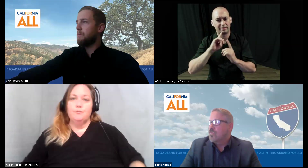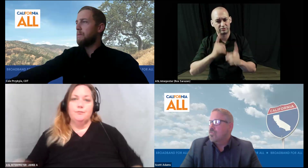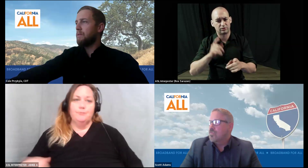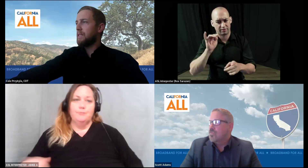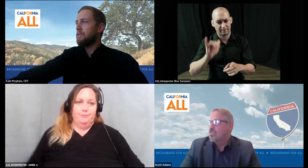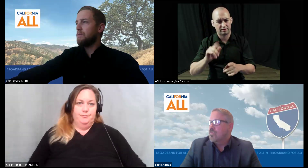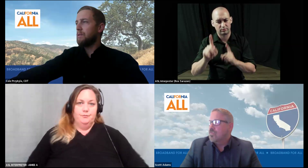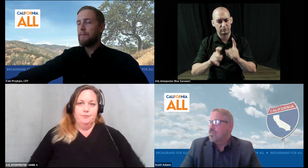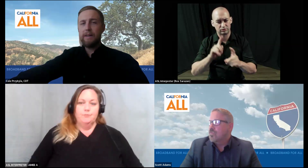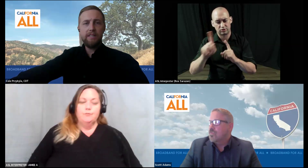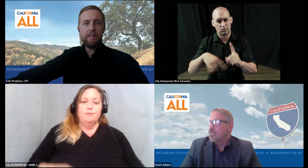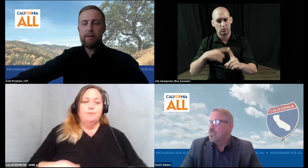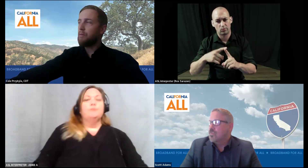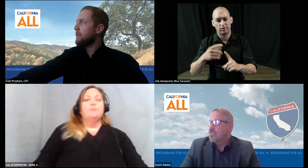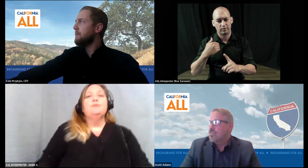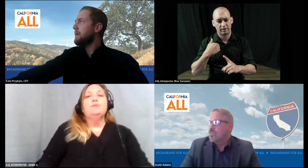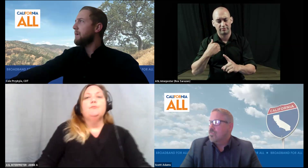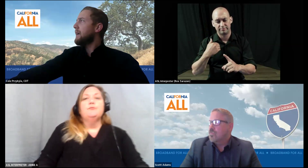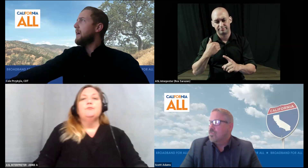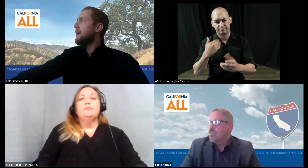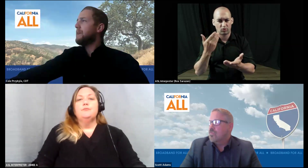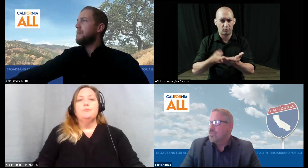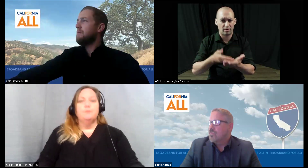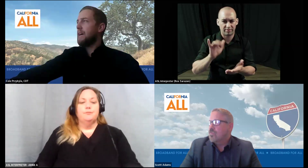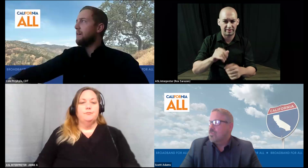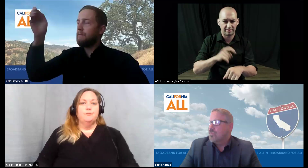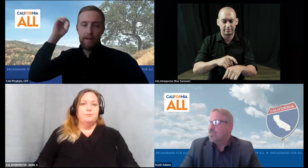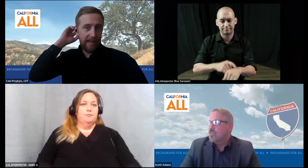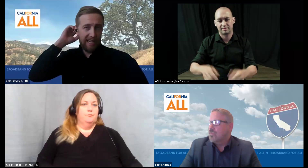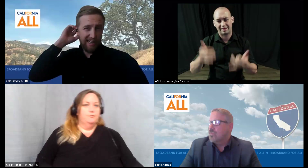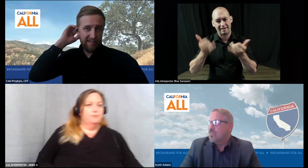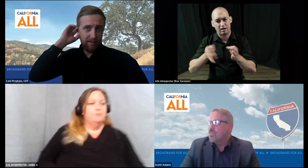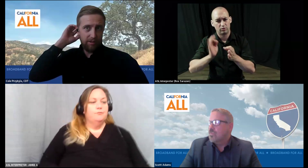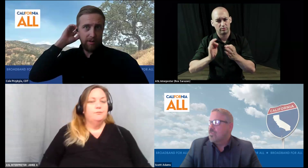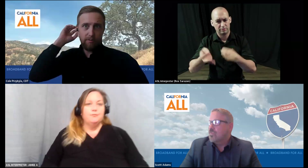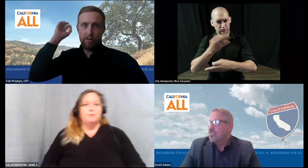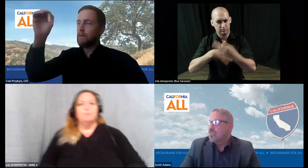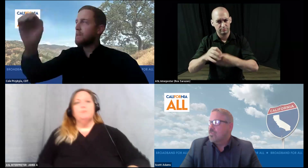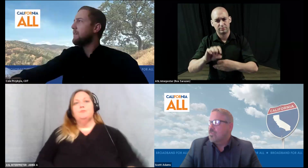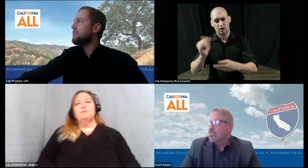when we do get to the Capacity Subgrant Program? But I did want to have Anh join real quickly. If